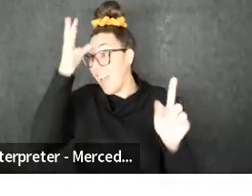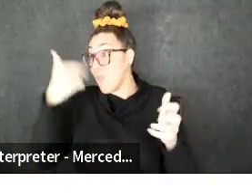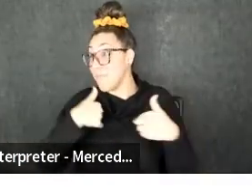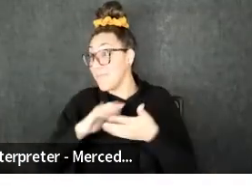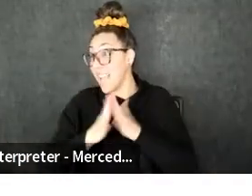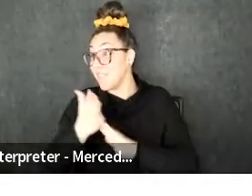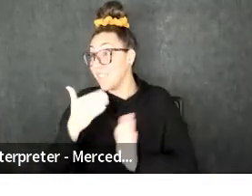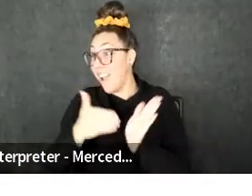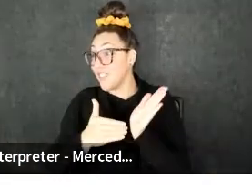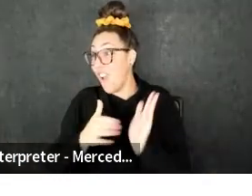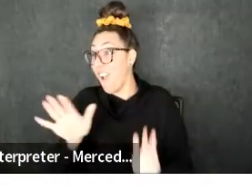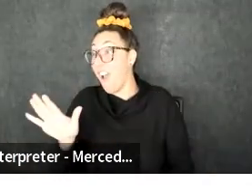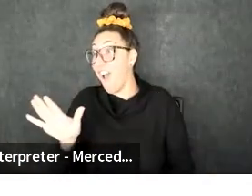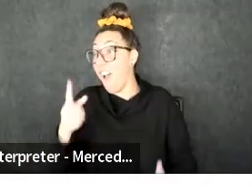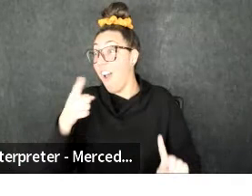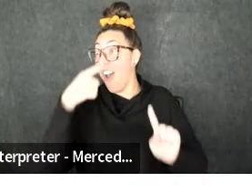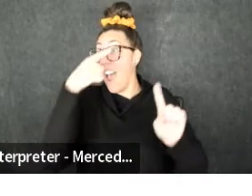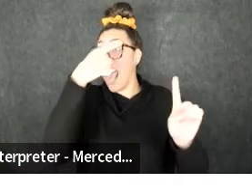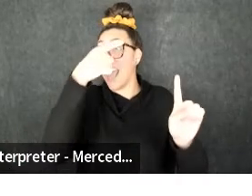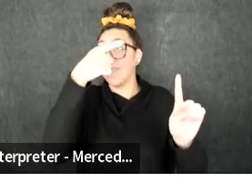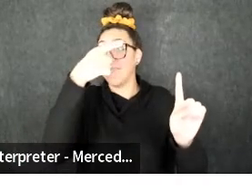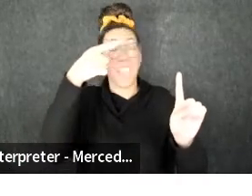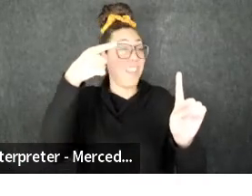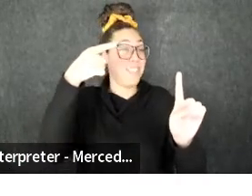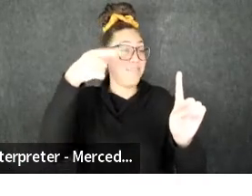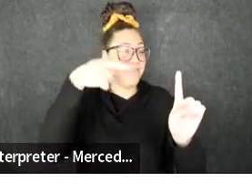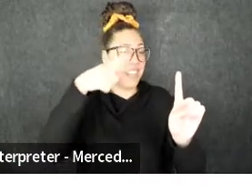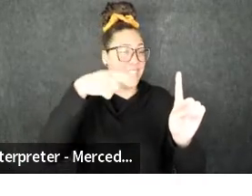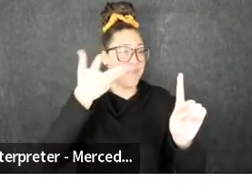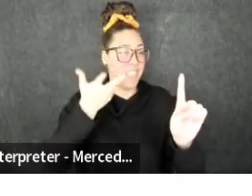You're not going to have high hope moving forward in your life. Right?